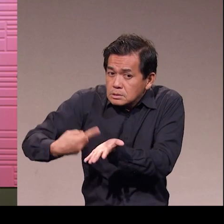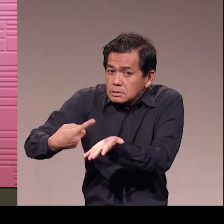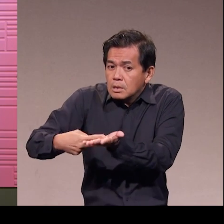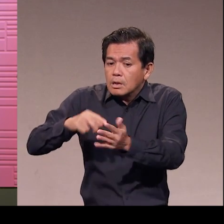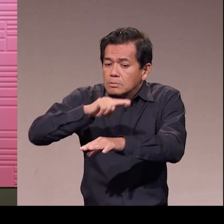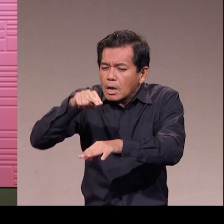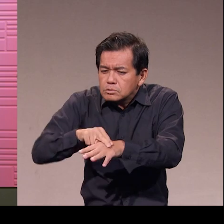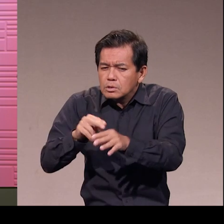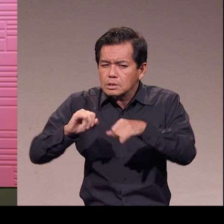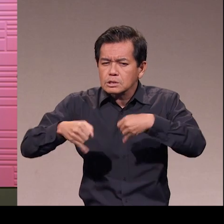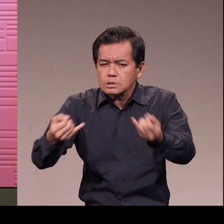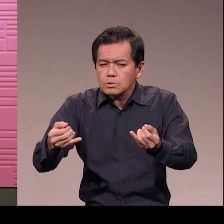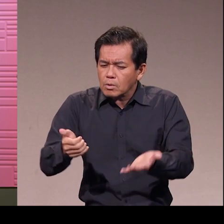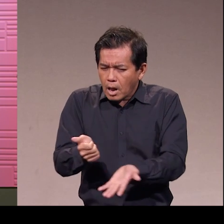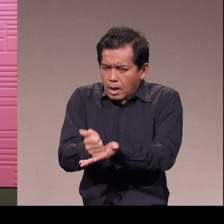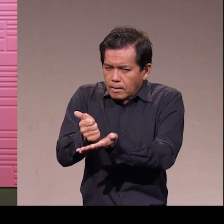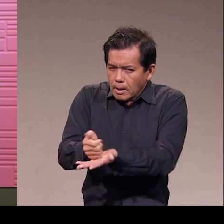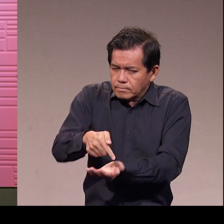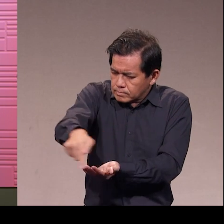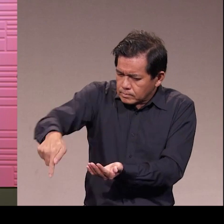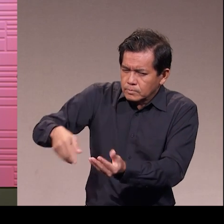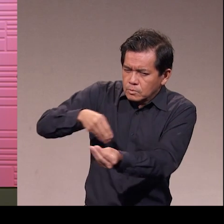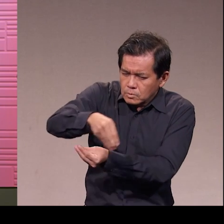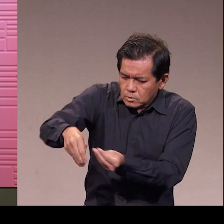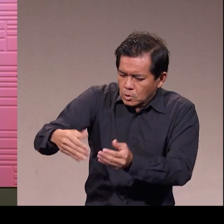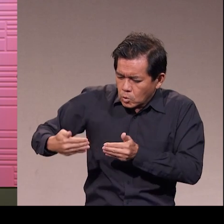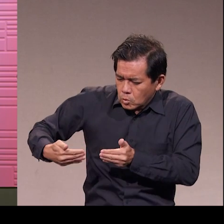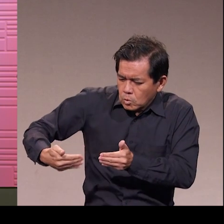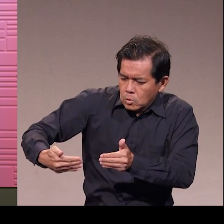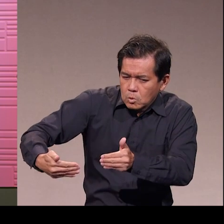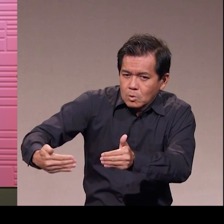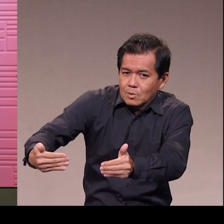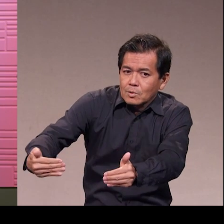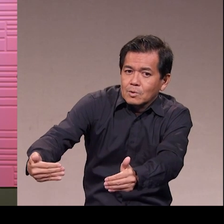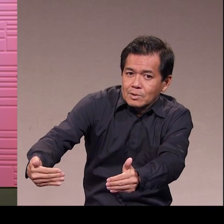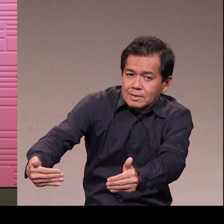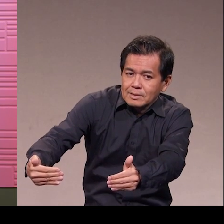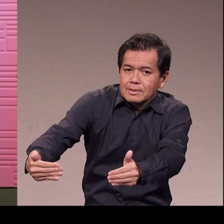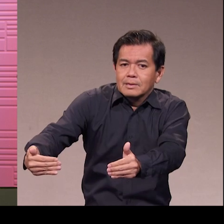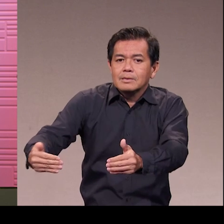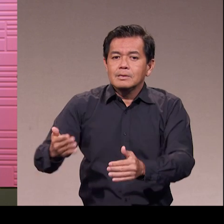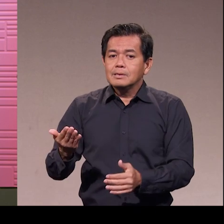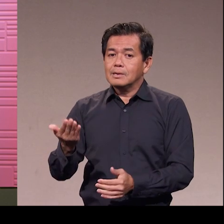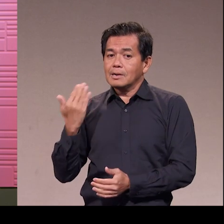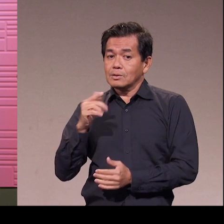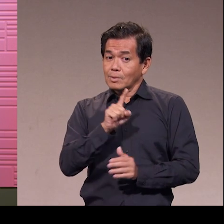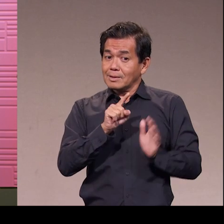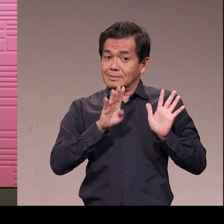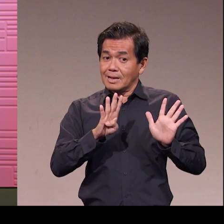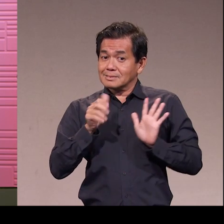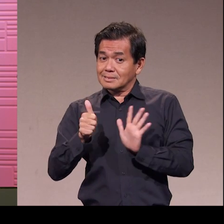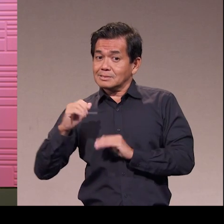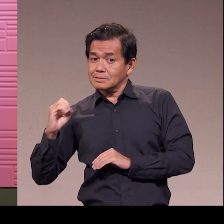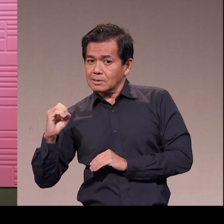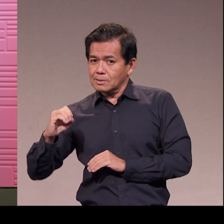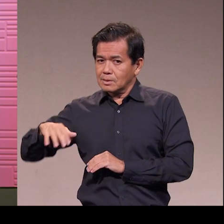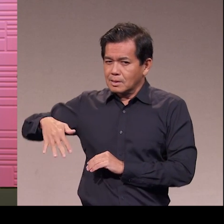In the 1960s, the priority of the new government was to improve lives and house people.